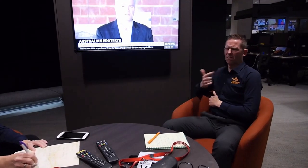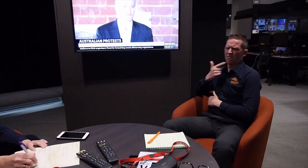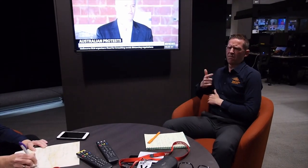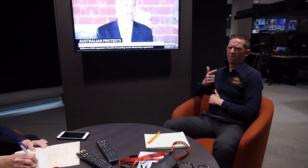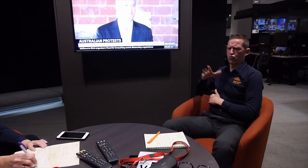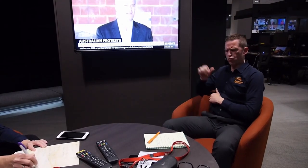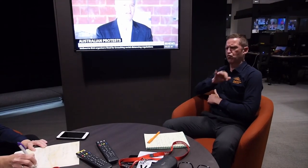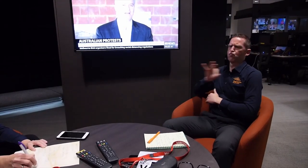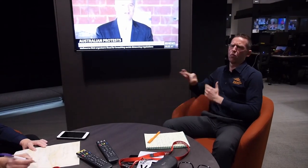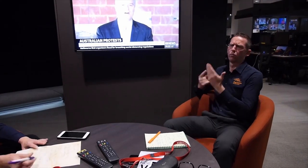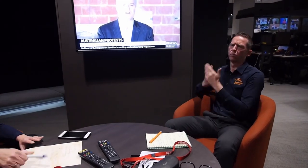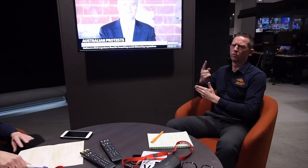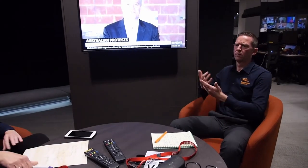It is reckless behaviour and should not occur.